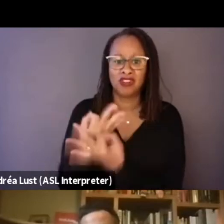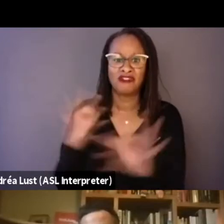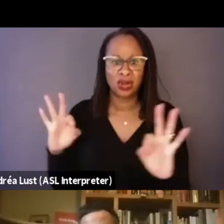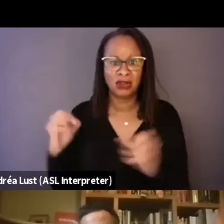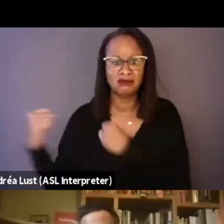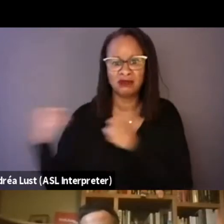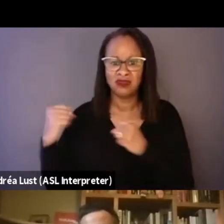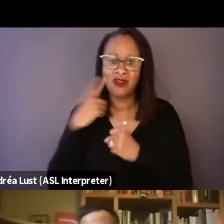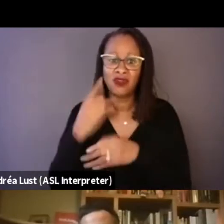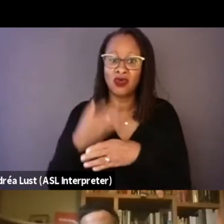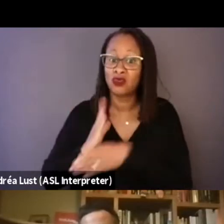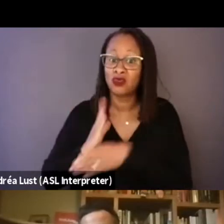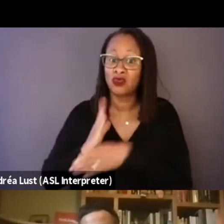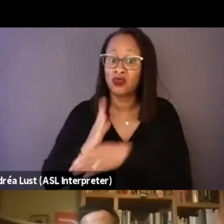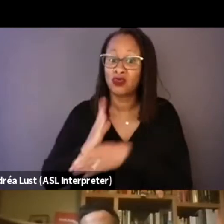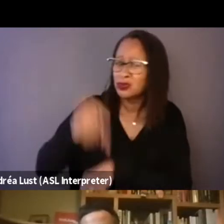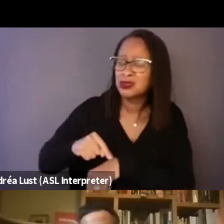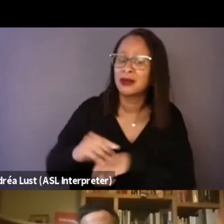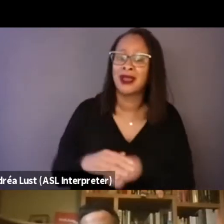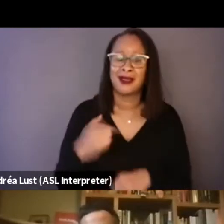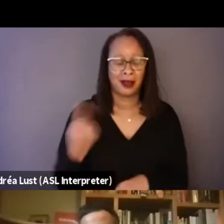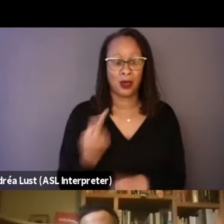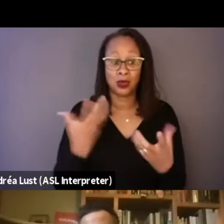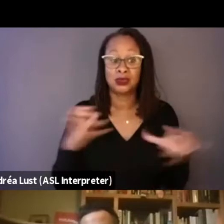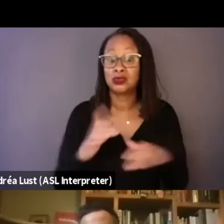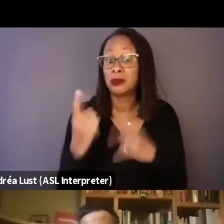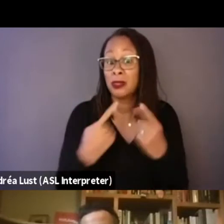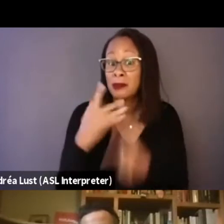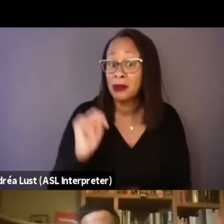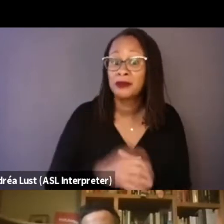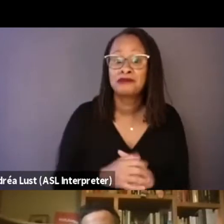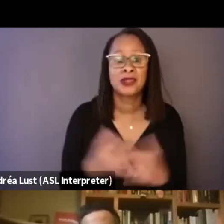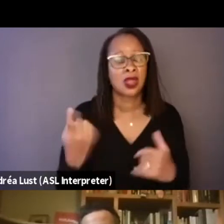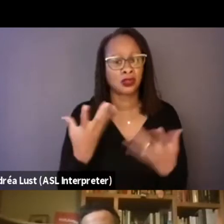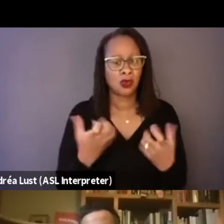so I always wanted to do something about it. I'll always wanted to educate people about it,